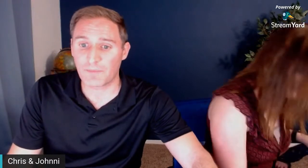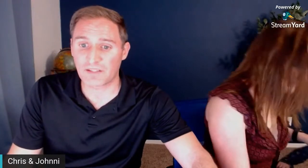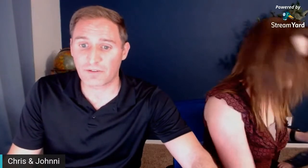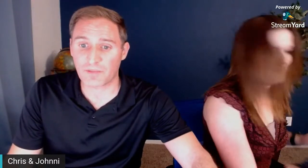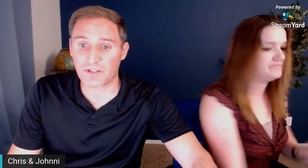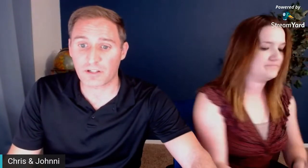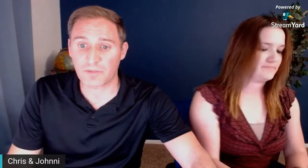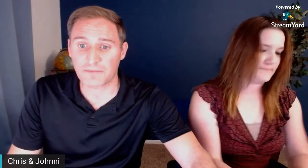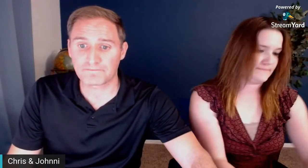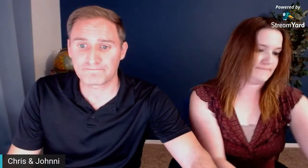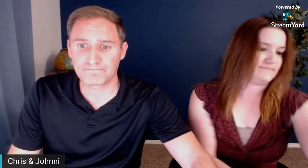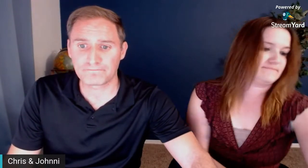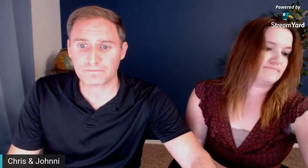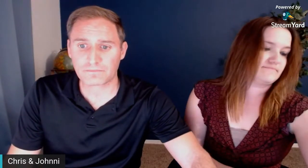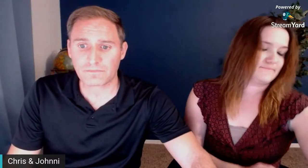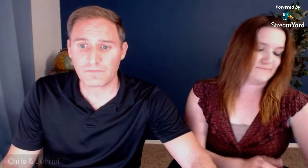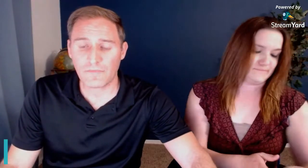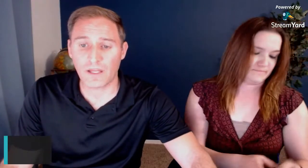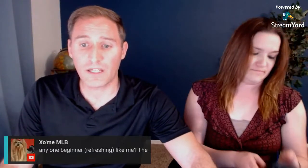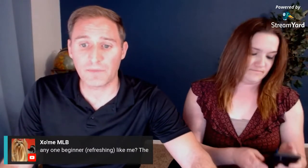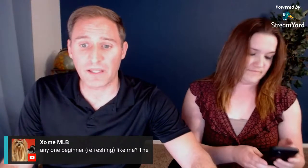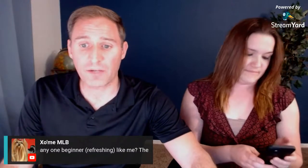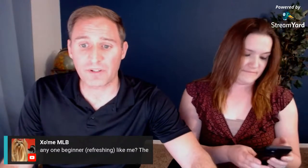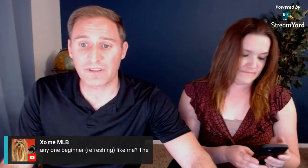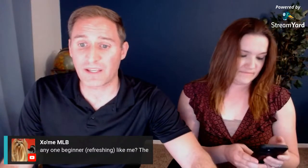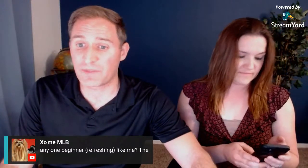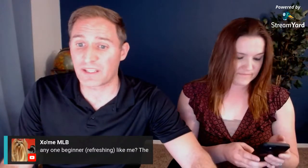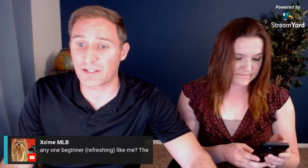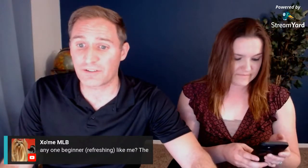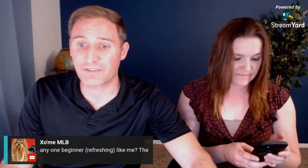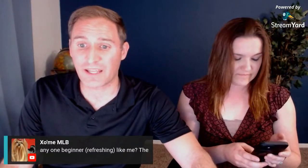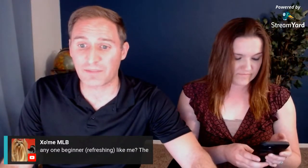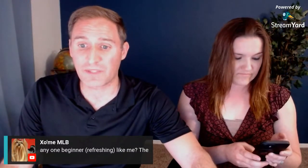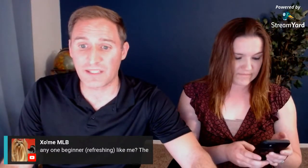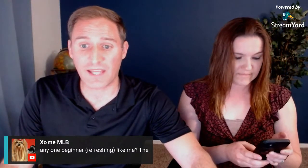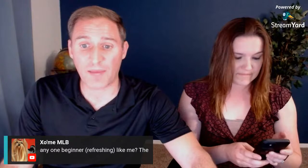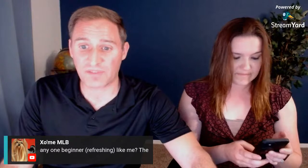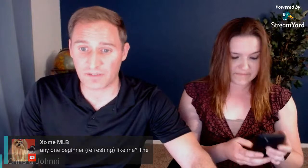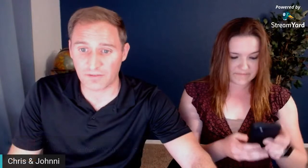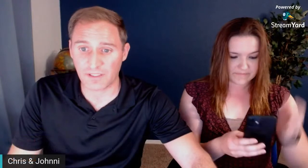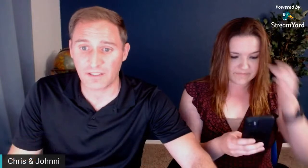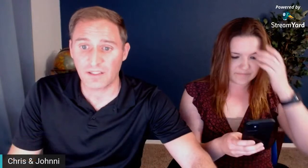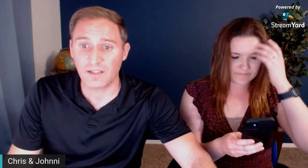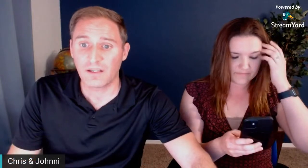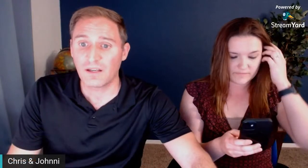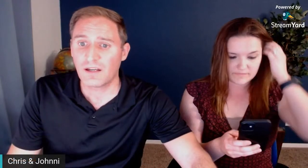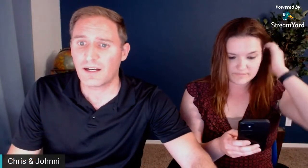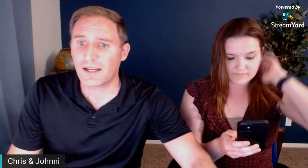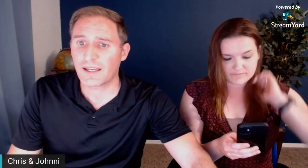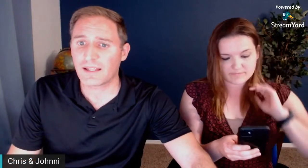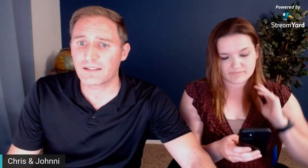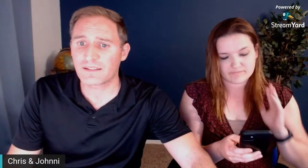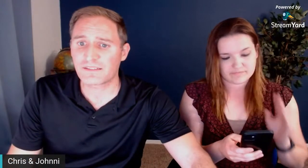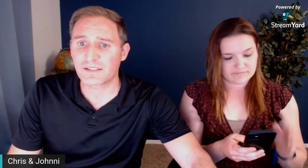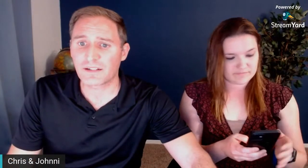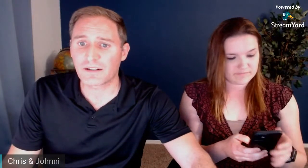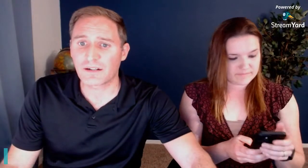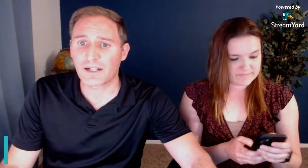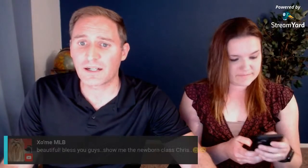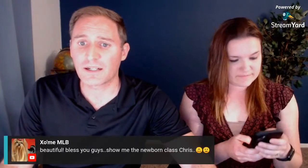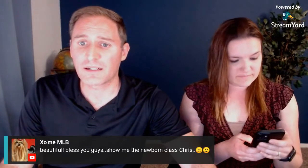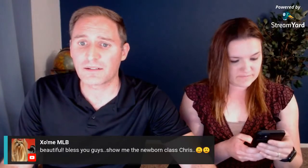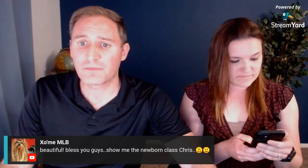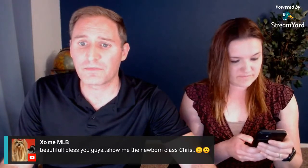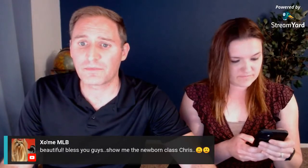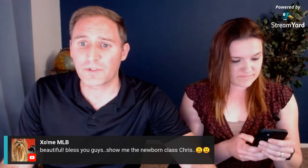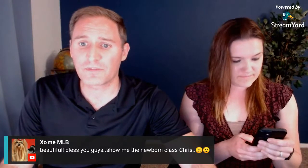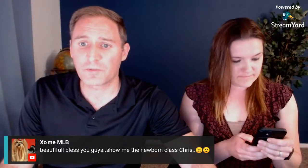mentor them a little bit um anyone a beginner like me absolutely and let's see here uh beautiful